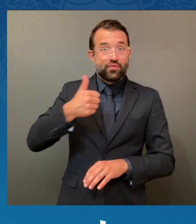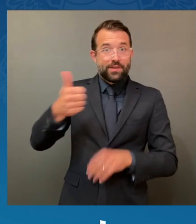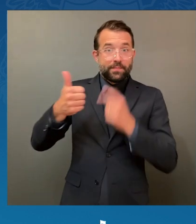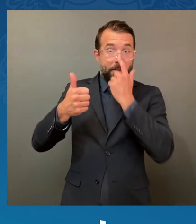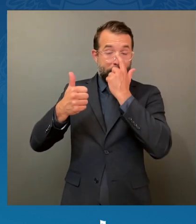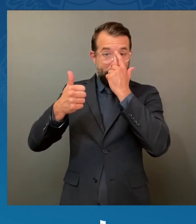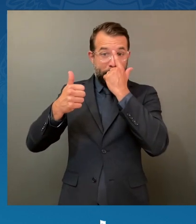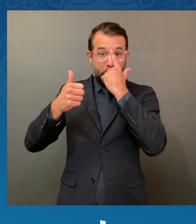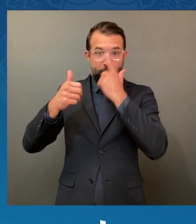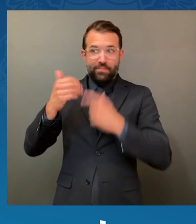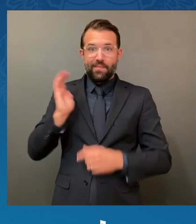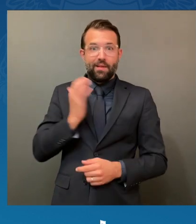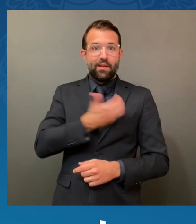of greenhouse gas emissions.